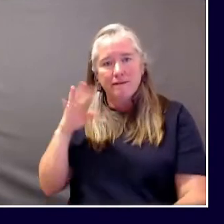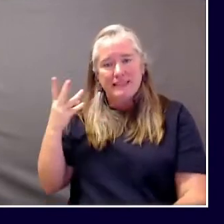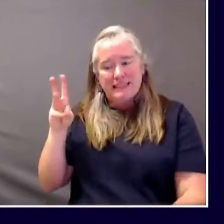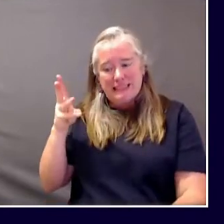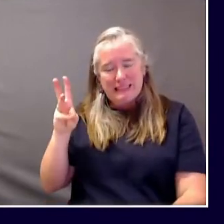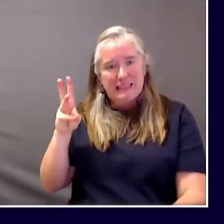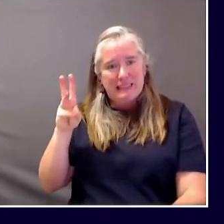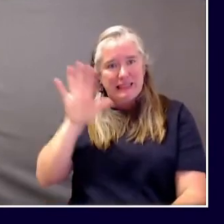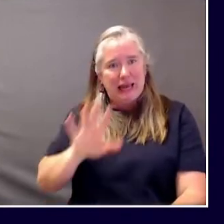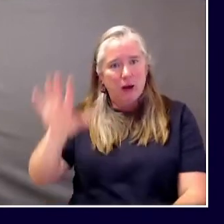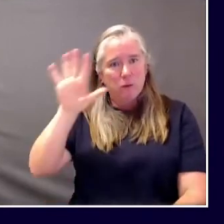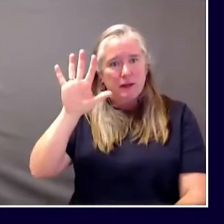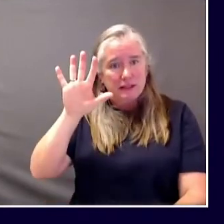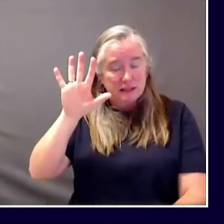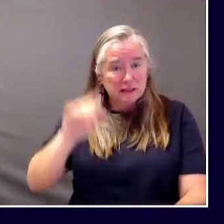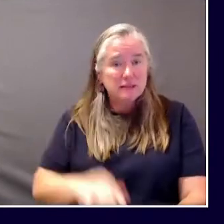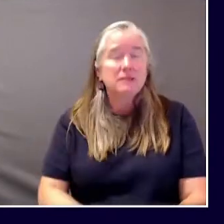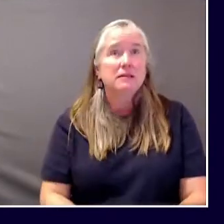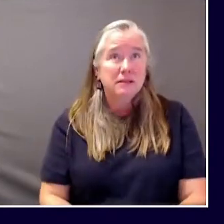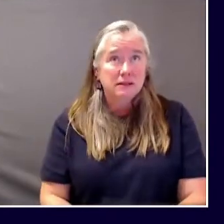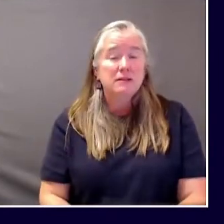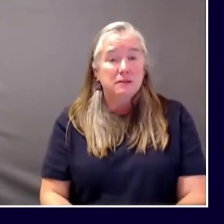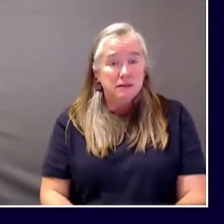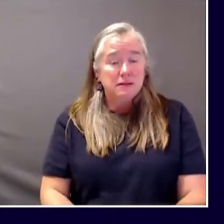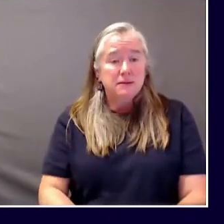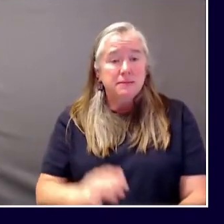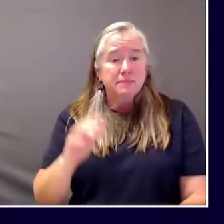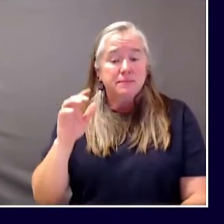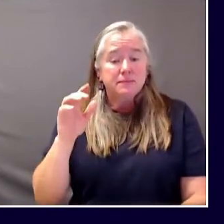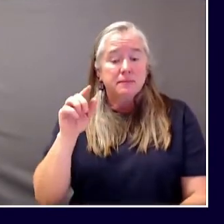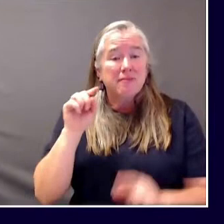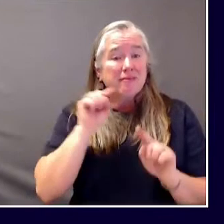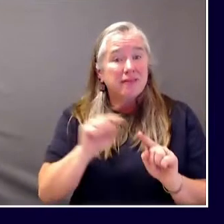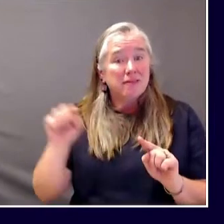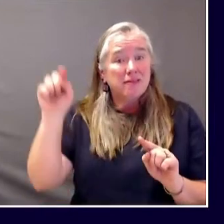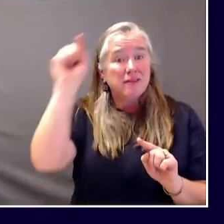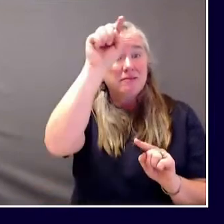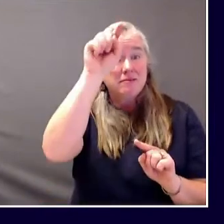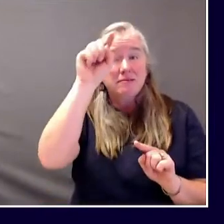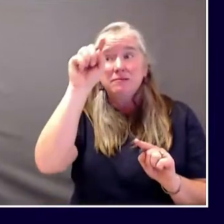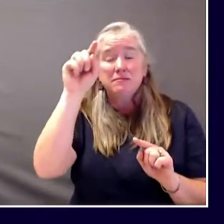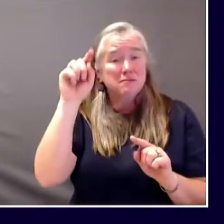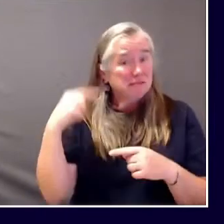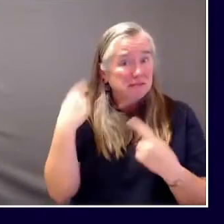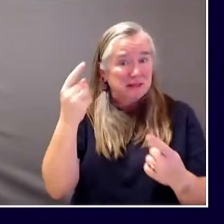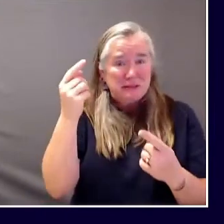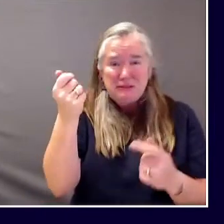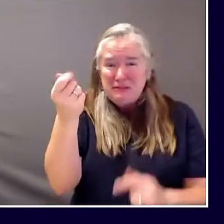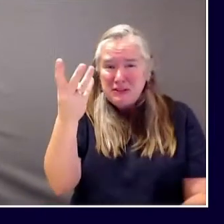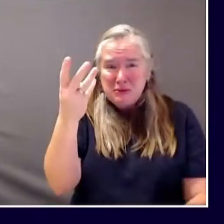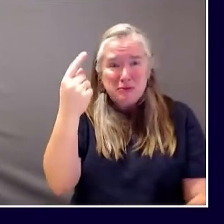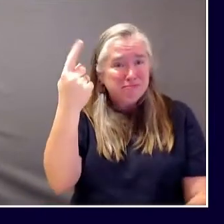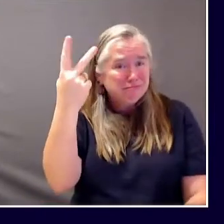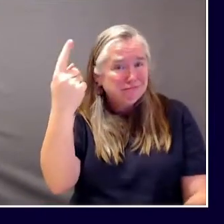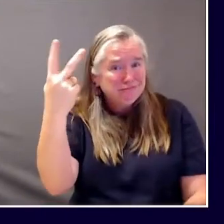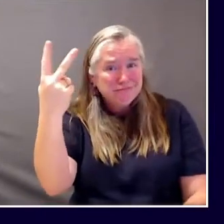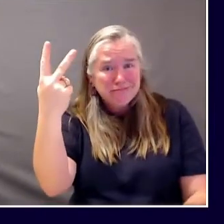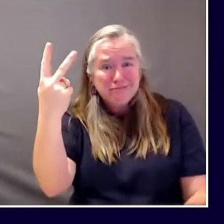thirty three people up been hospitalized and right now in Maine sixteen individuals are currently in the hospital seven of whom are in the I see you and thankfully none of whom is on a ventilator but to put that number in context one week ago in Maine there were seven people in the hospital and